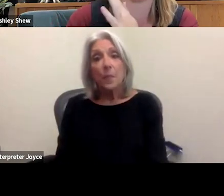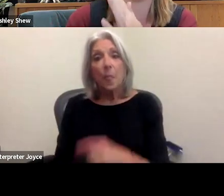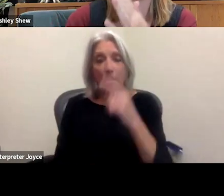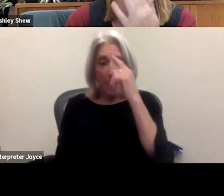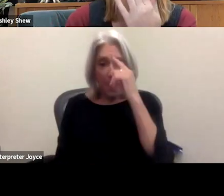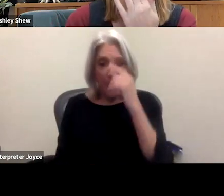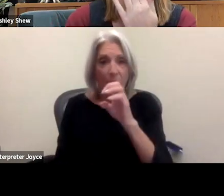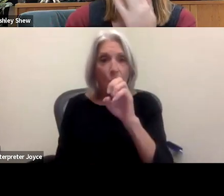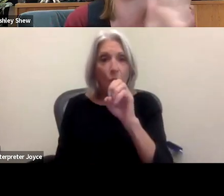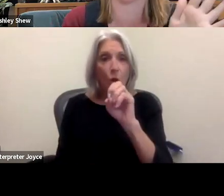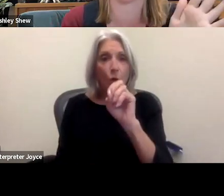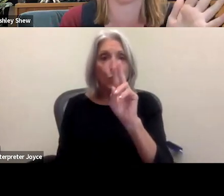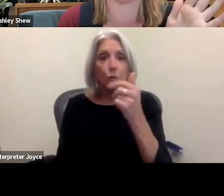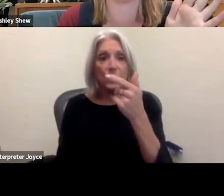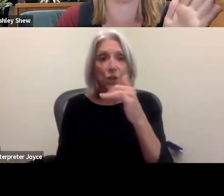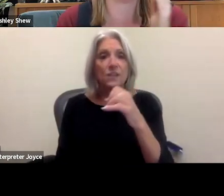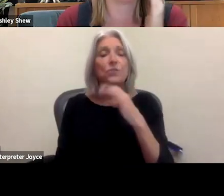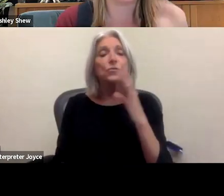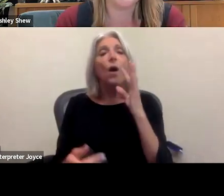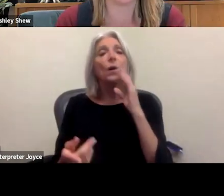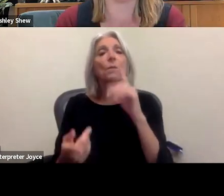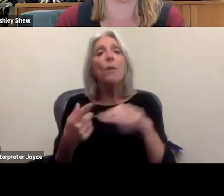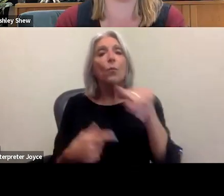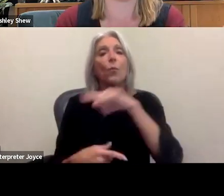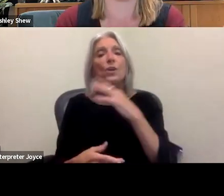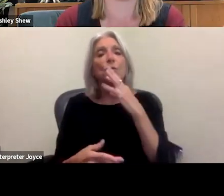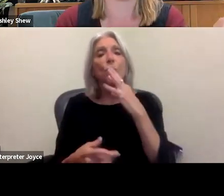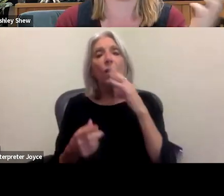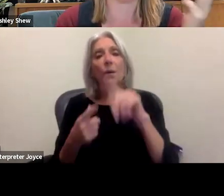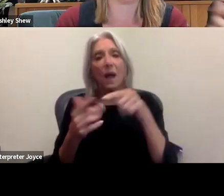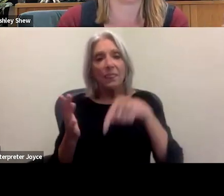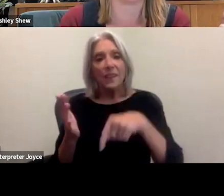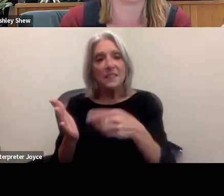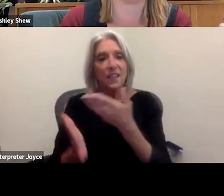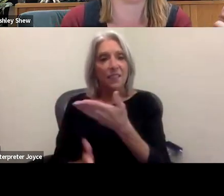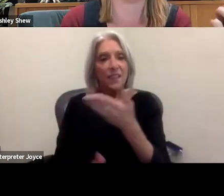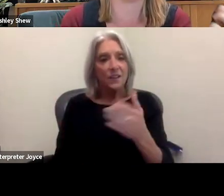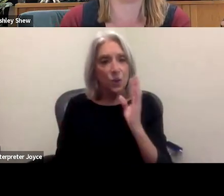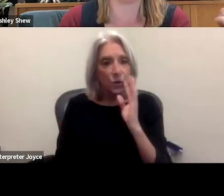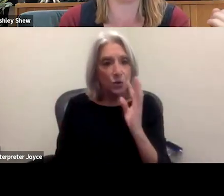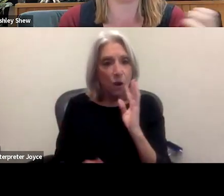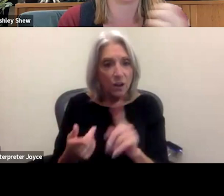and that might come through as we're talking about these things because I think a lot about including disabled people in research.